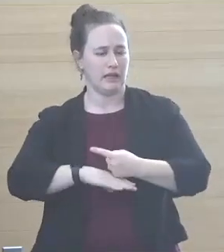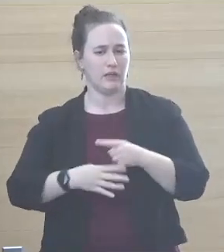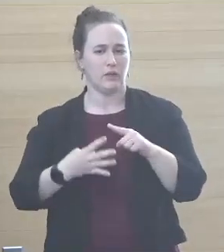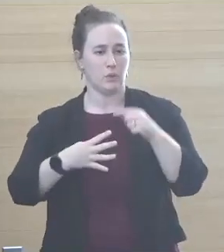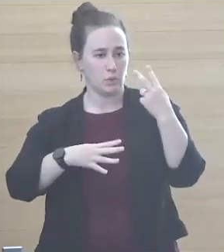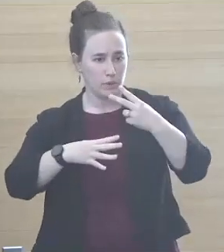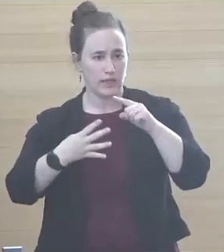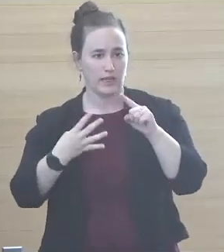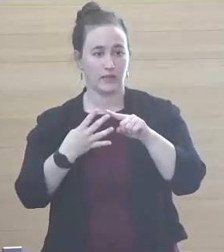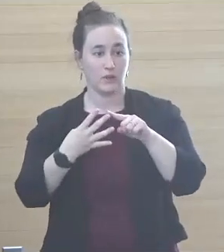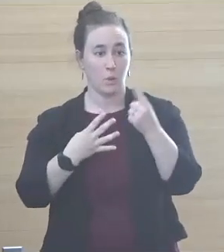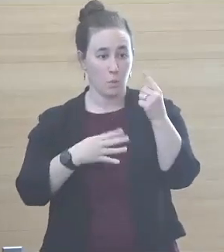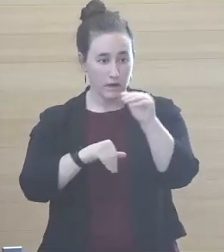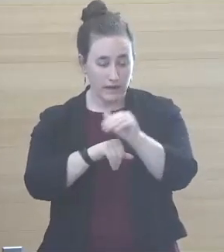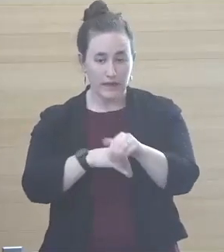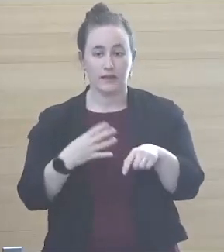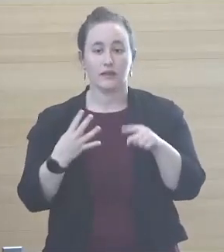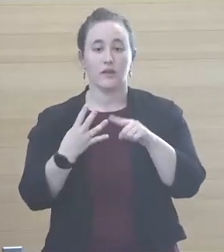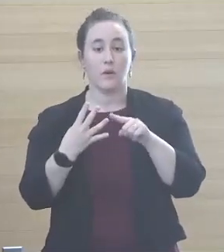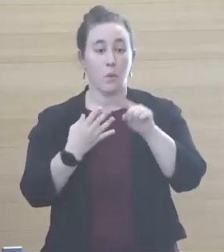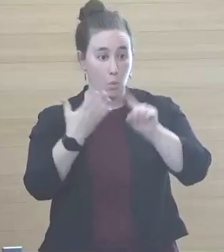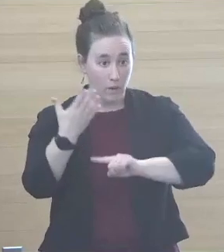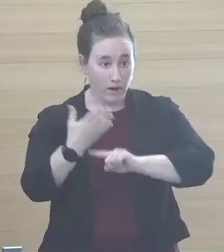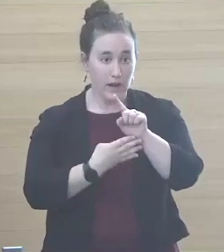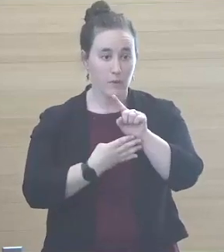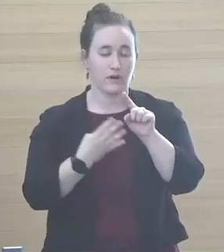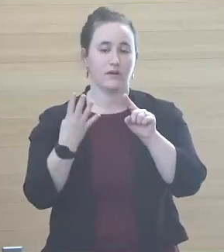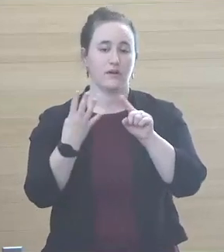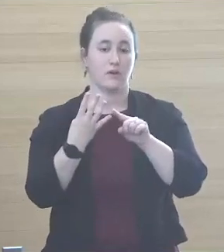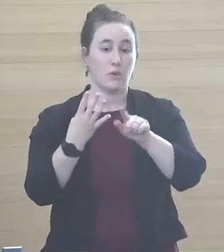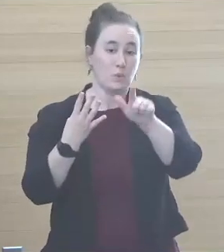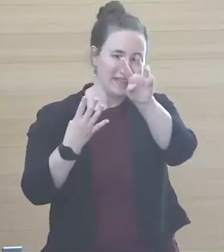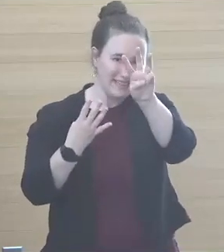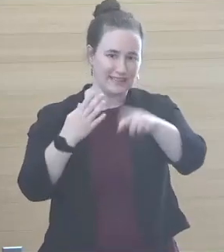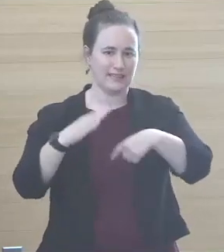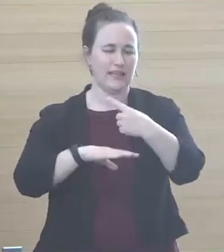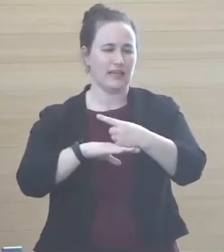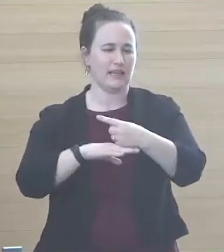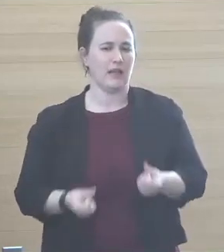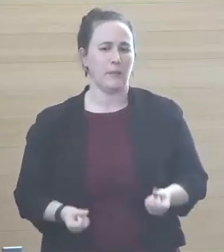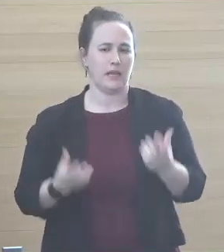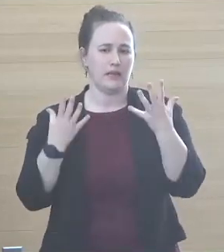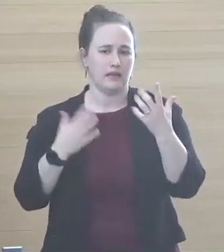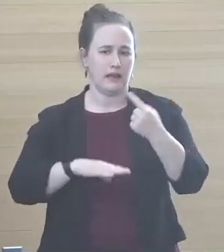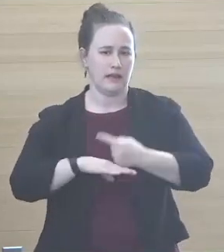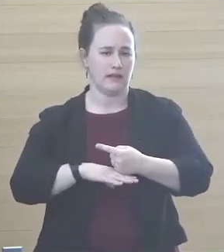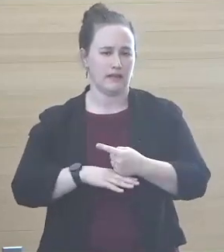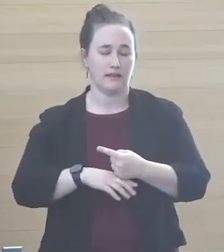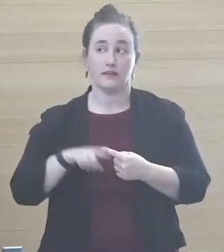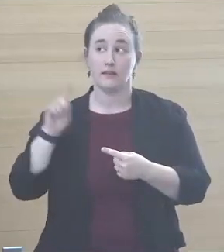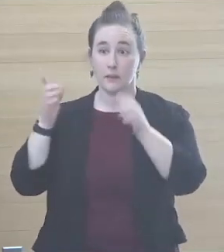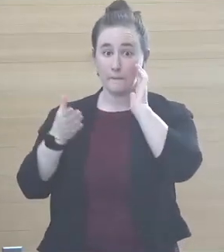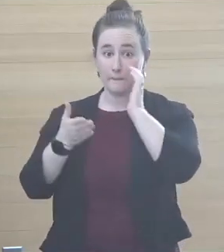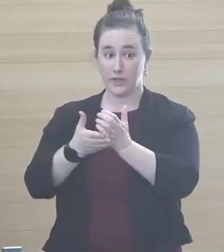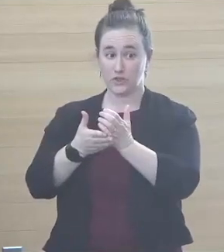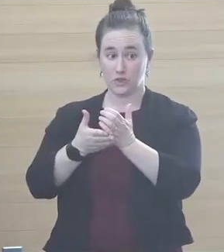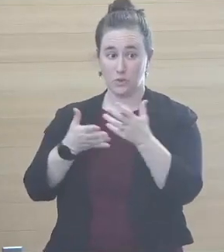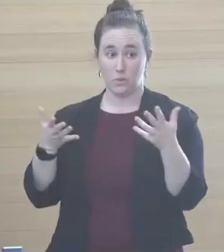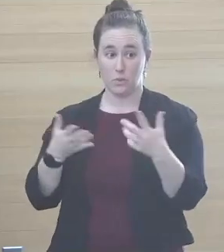1 hour or 26 days. And on the screen is a photo of